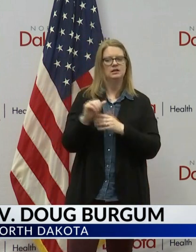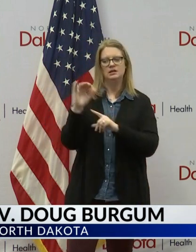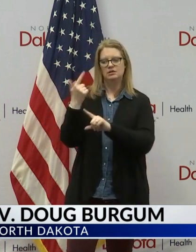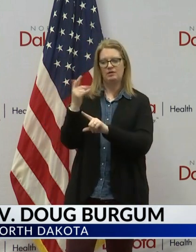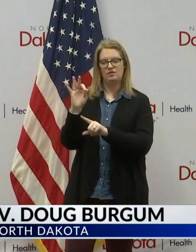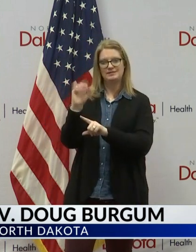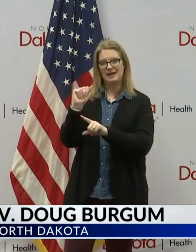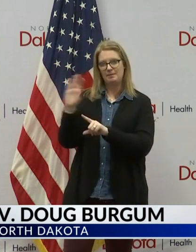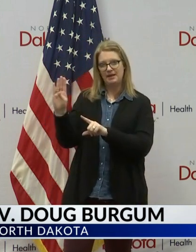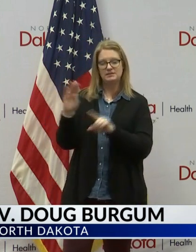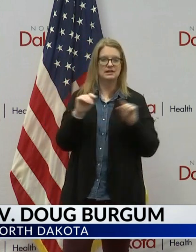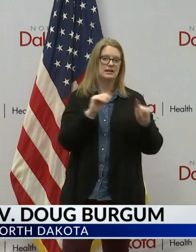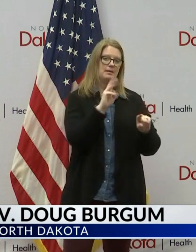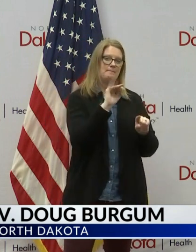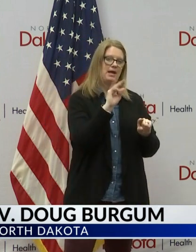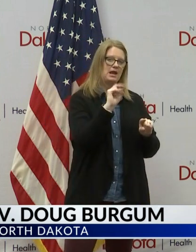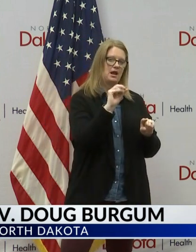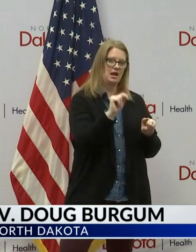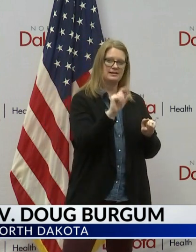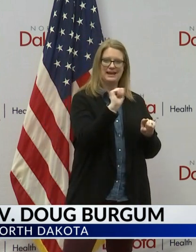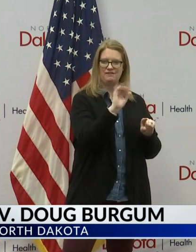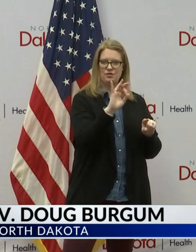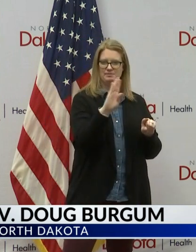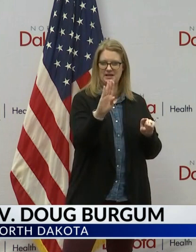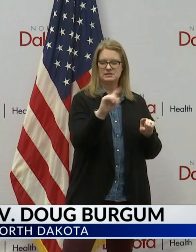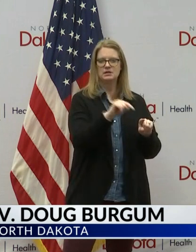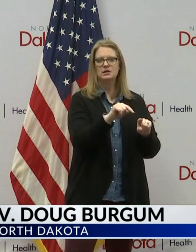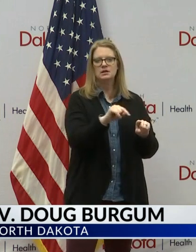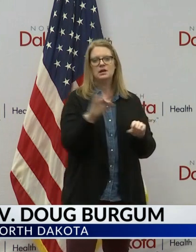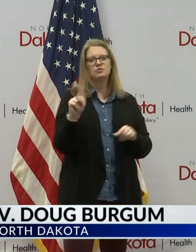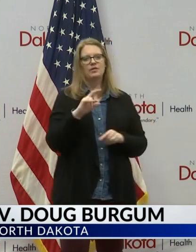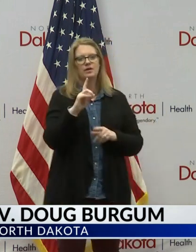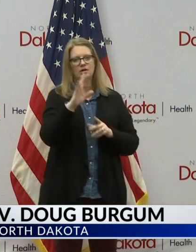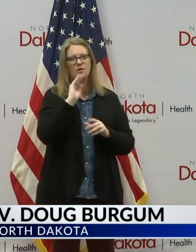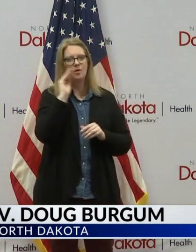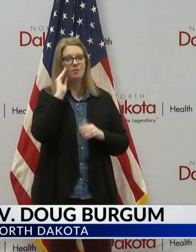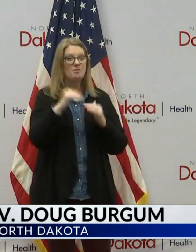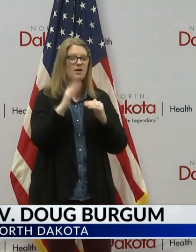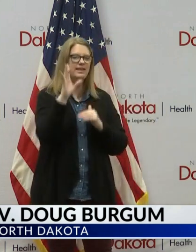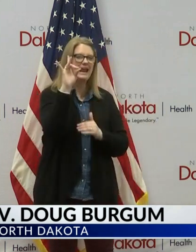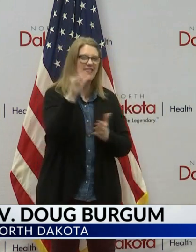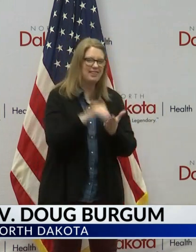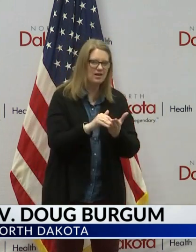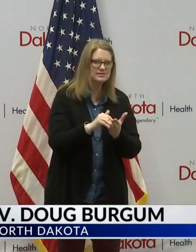DO A CONFERENCE CALL THAT SERVE IN THE U.S. AIR FORCE LEADING